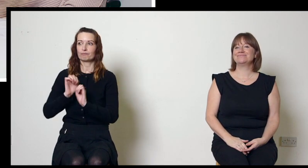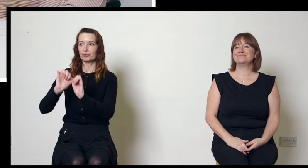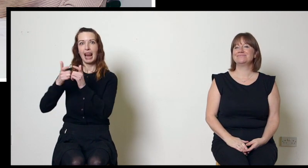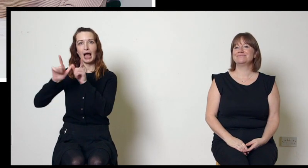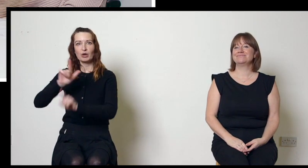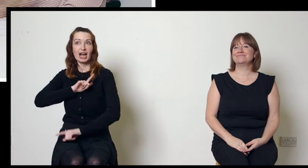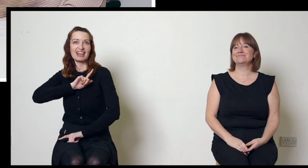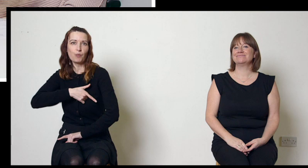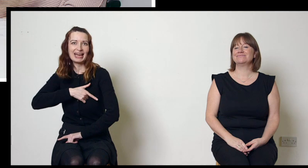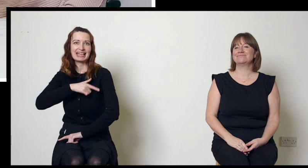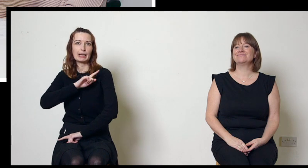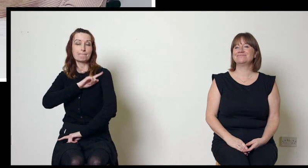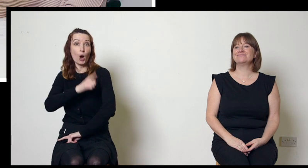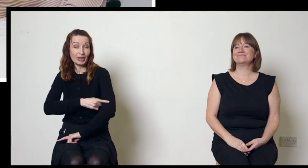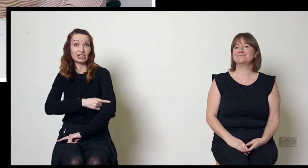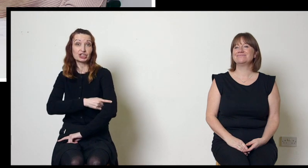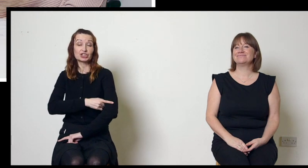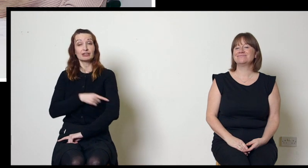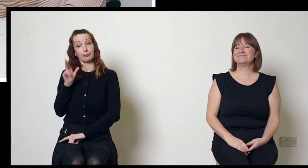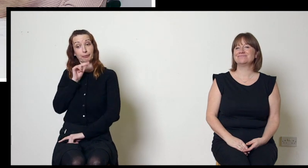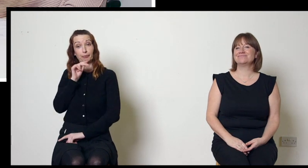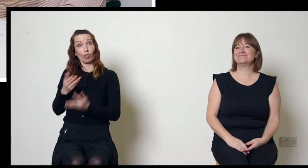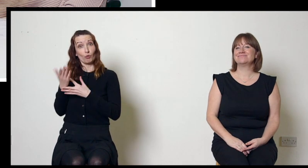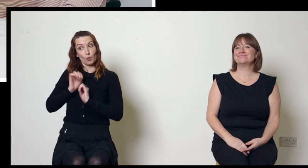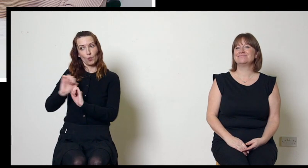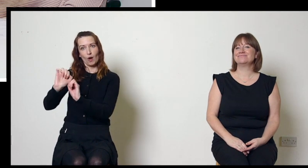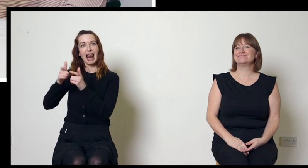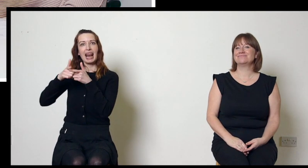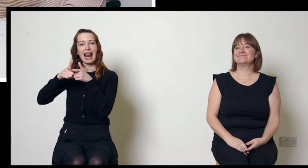they perform in their own language and I think I've still got so much from that.